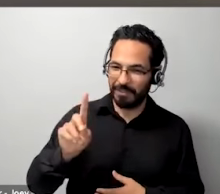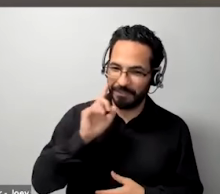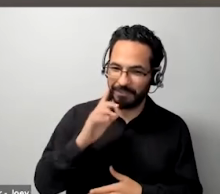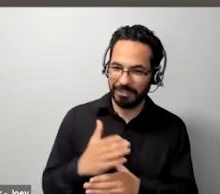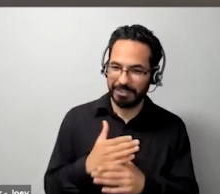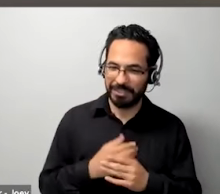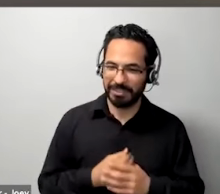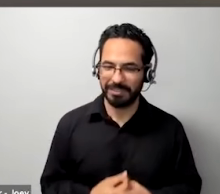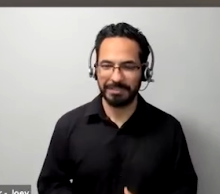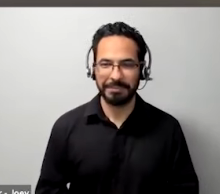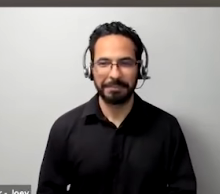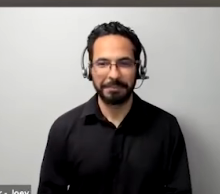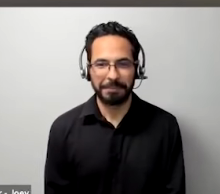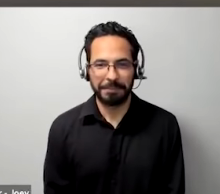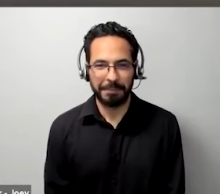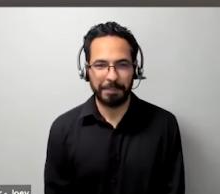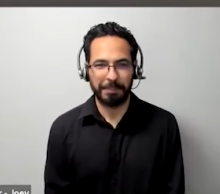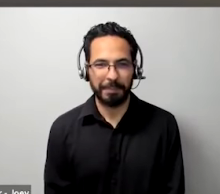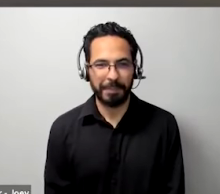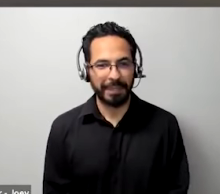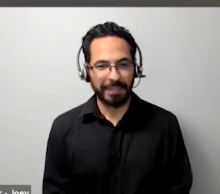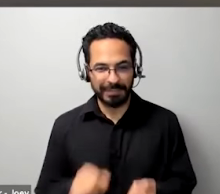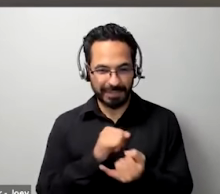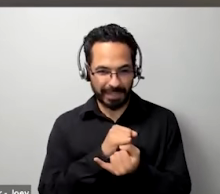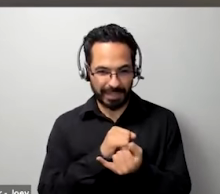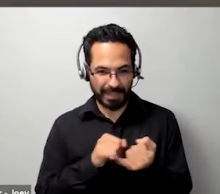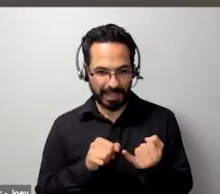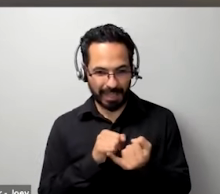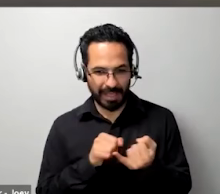Okay, the last but not the least, Lucia.